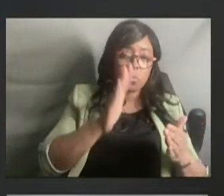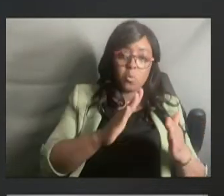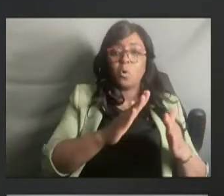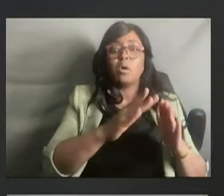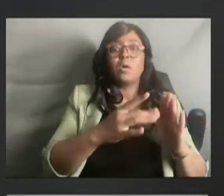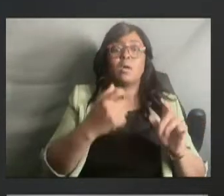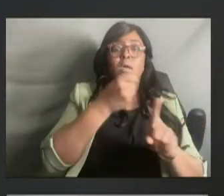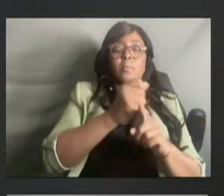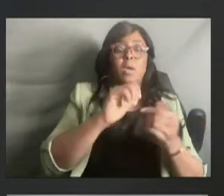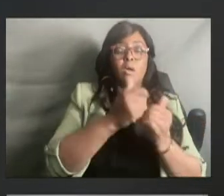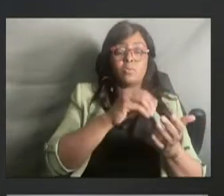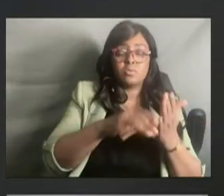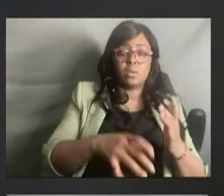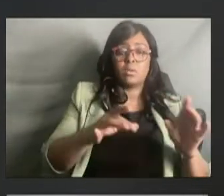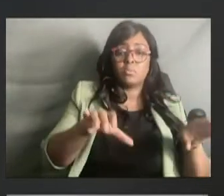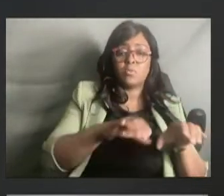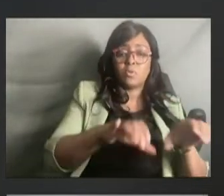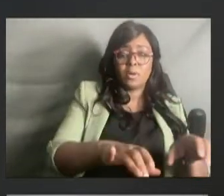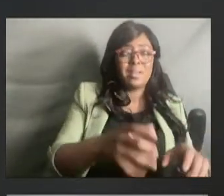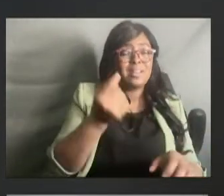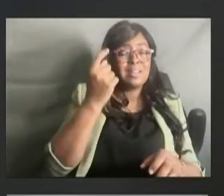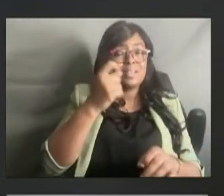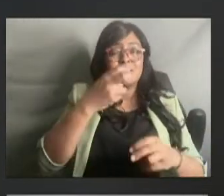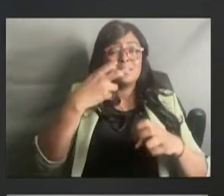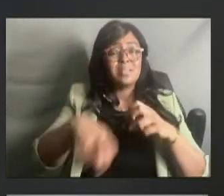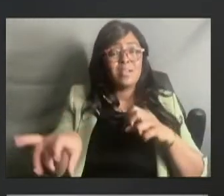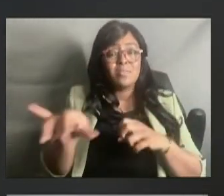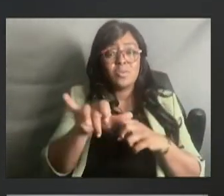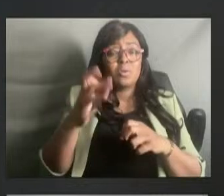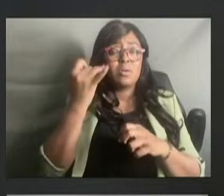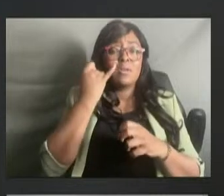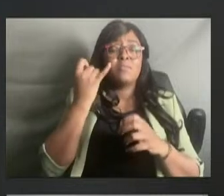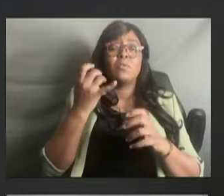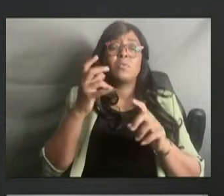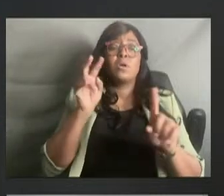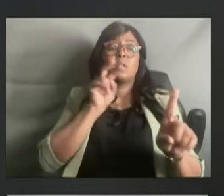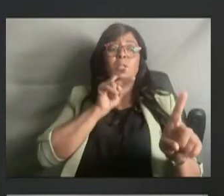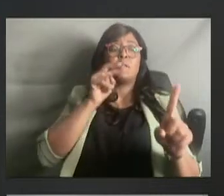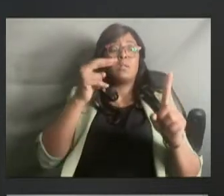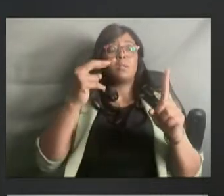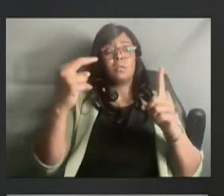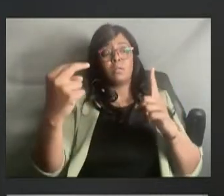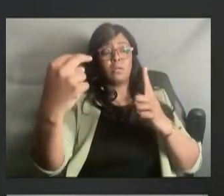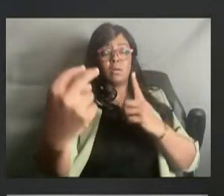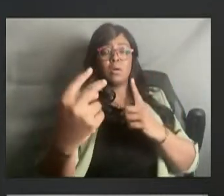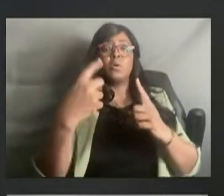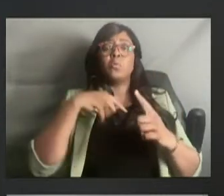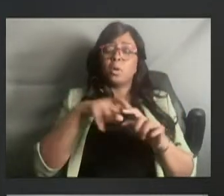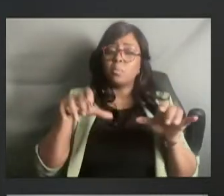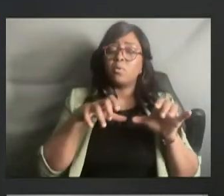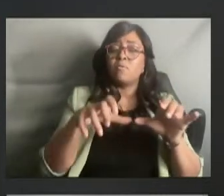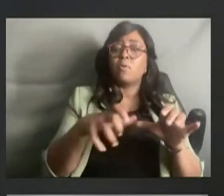reflect how our students are performing, and it's difficult to because when we are looking